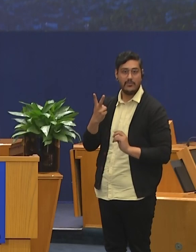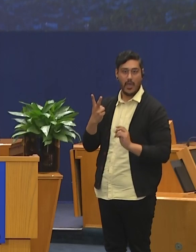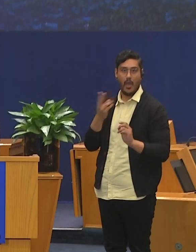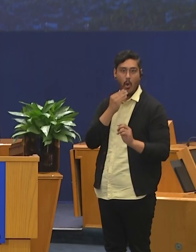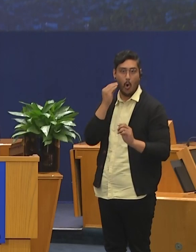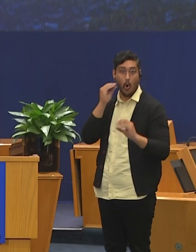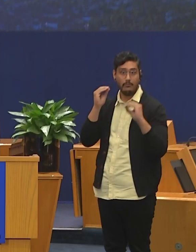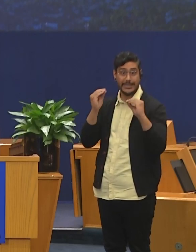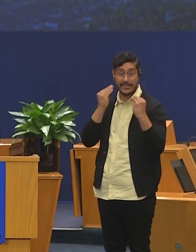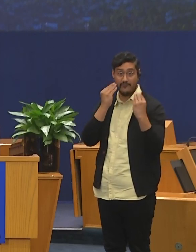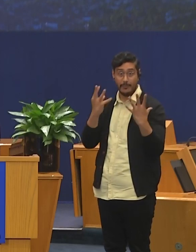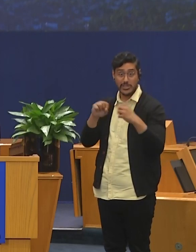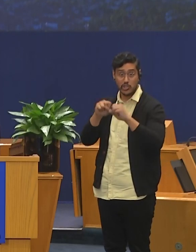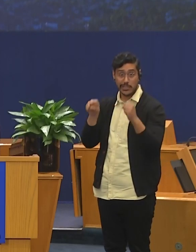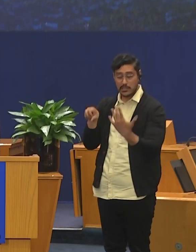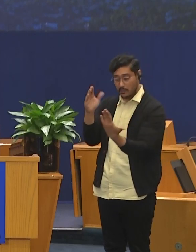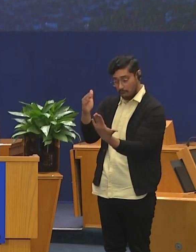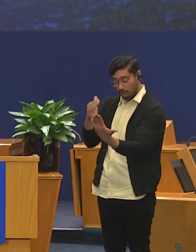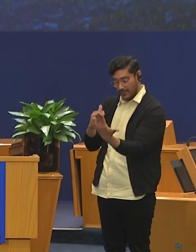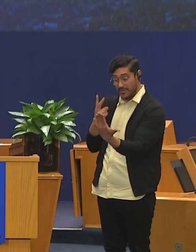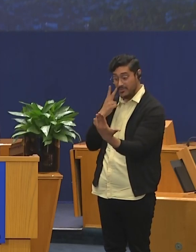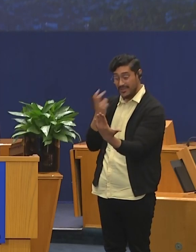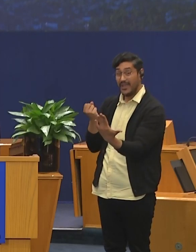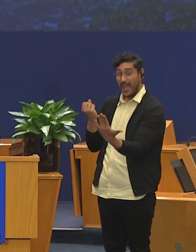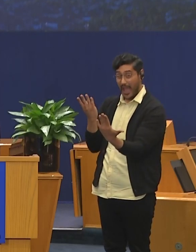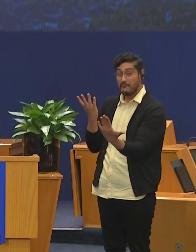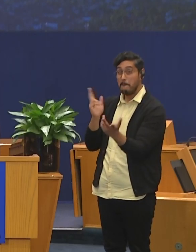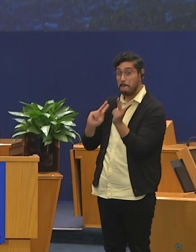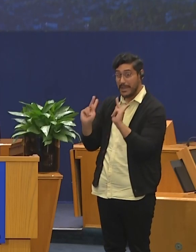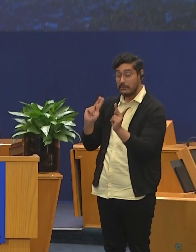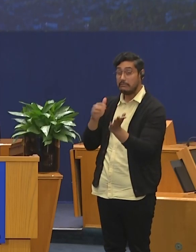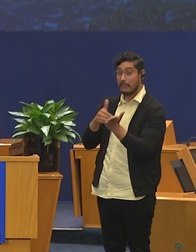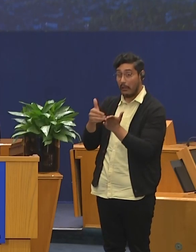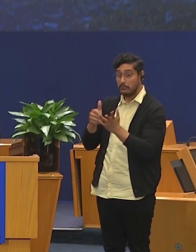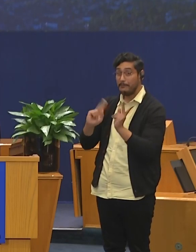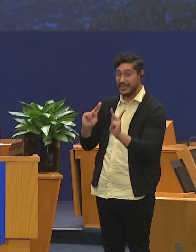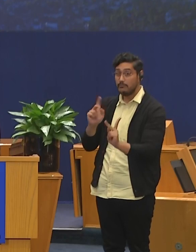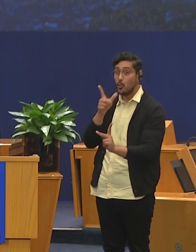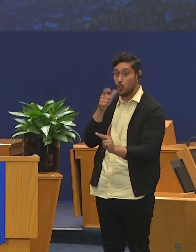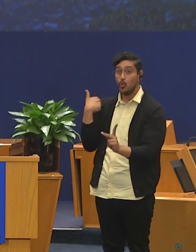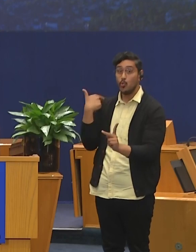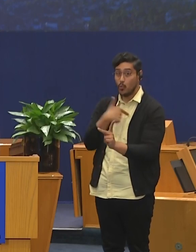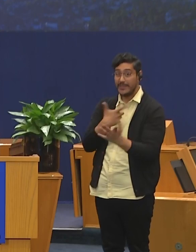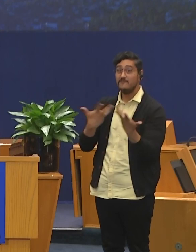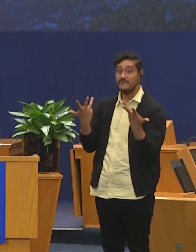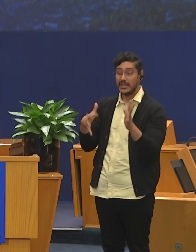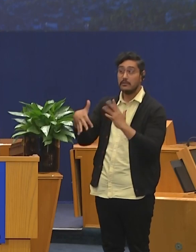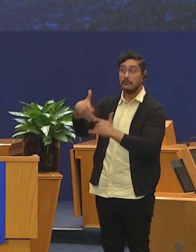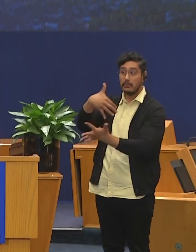HOMELESS MANAGEMENT INFORMATION SYSTEM THAT TOLD US THAT WE HAVE THOUSANDS OF PEOPLE WHO WE'VE